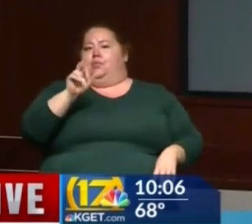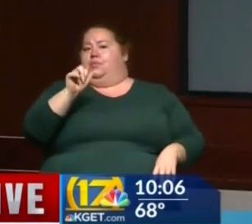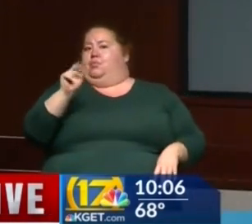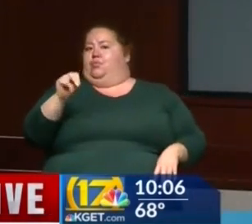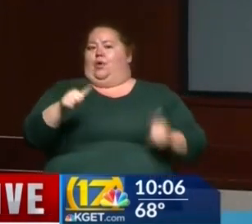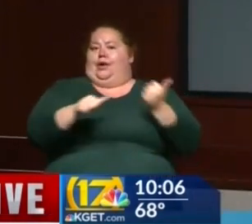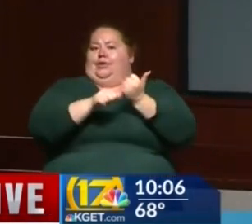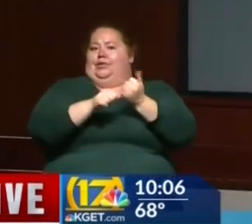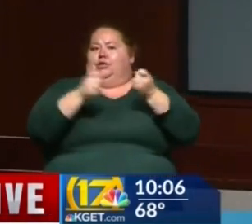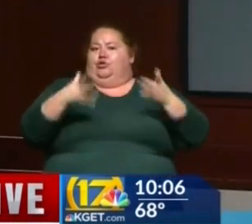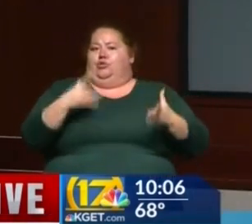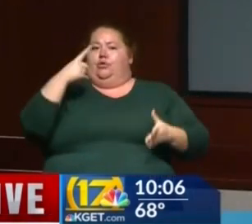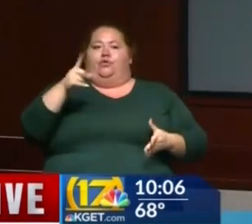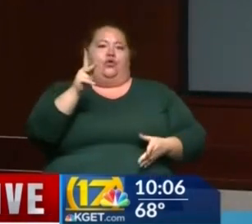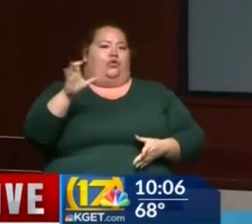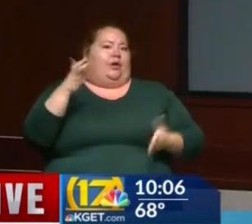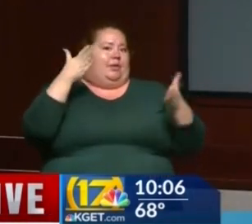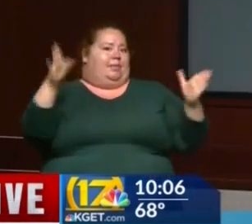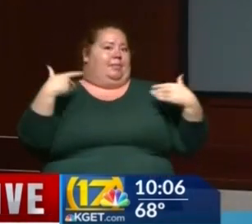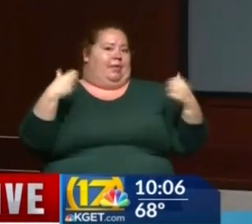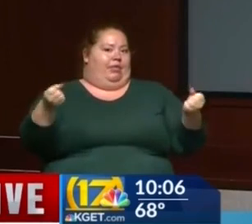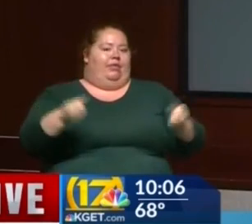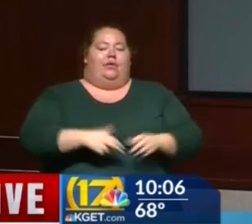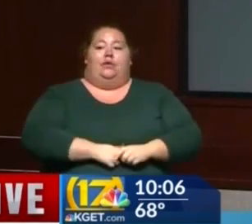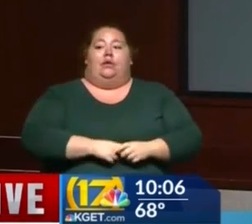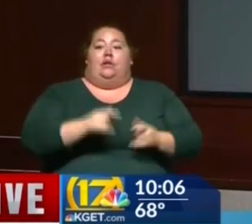THURSDAY 2 AM TO SEVENP.M. TO 7 PM.